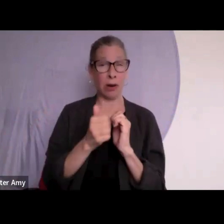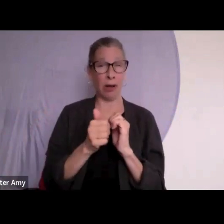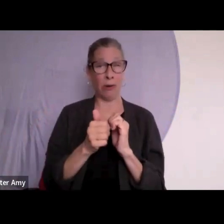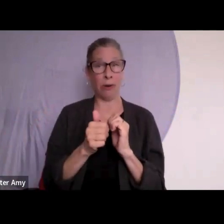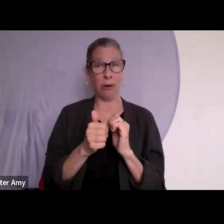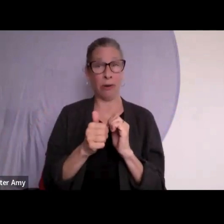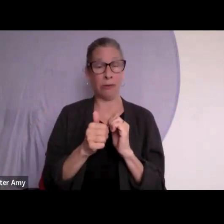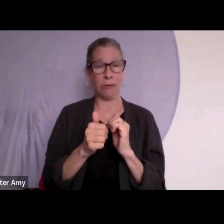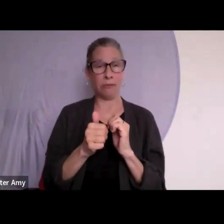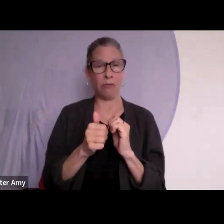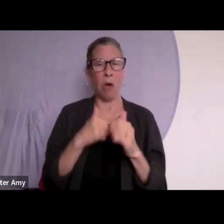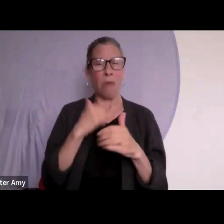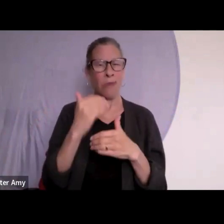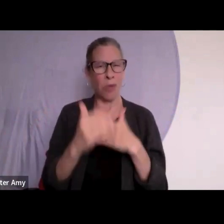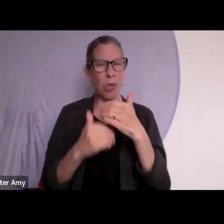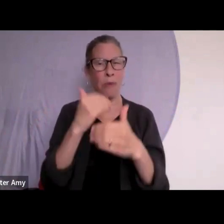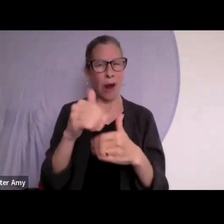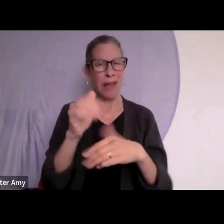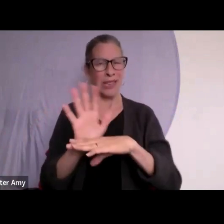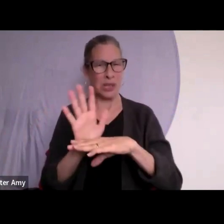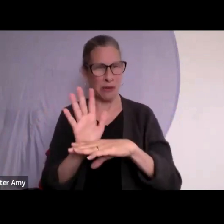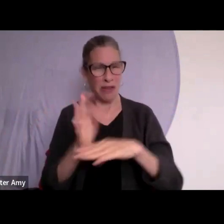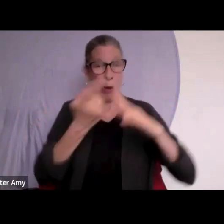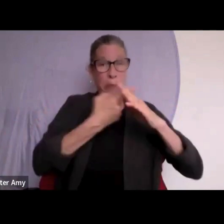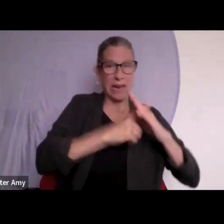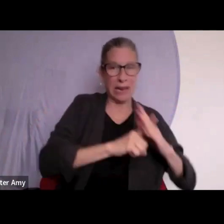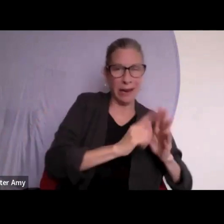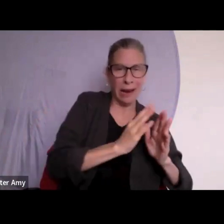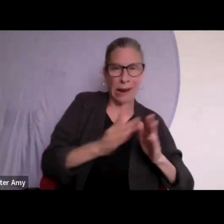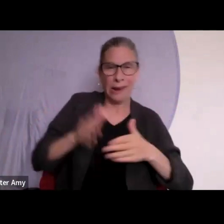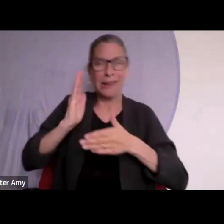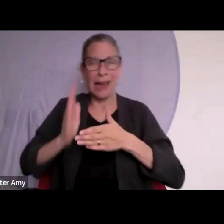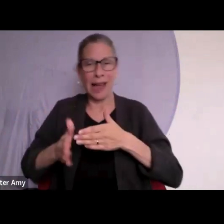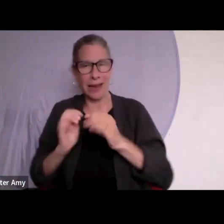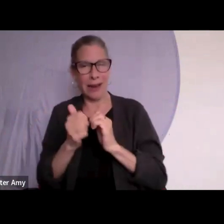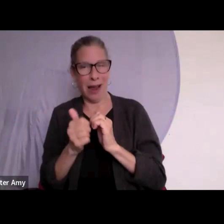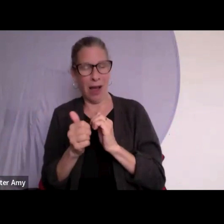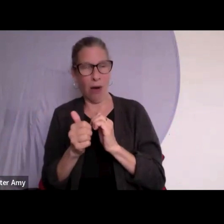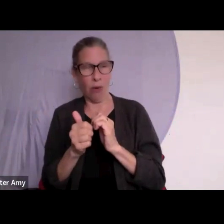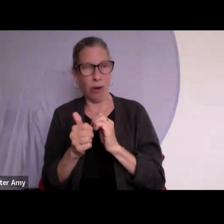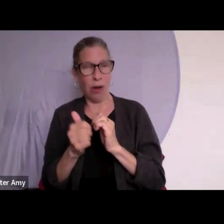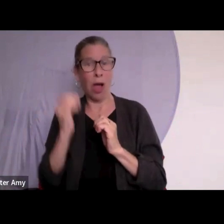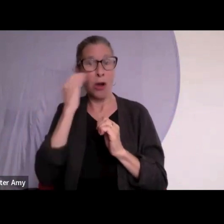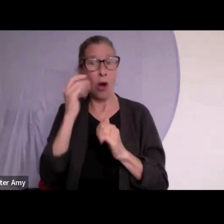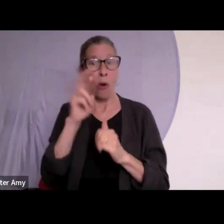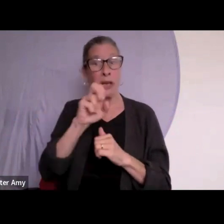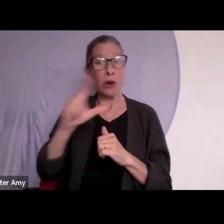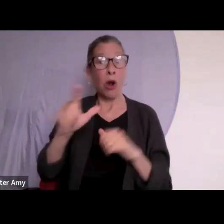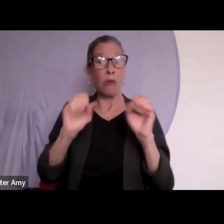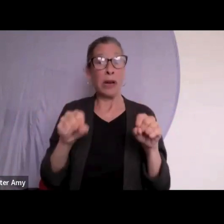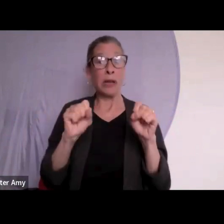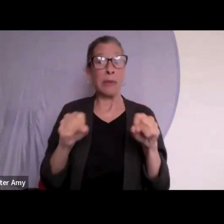go through the process of film from beginning to end, knowing that Reelabilities is a film festival, we're at the end.